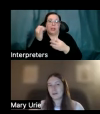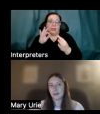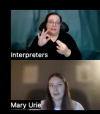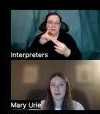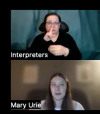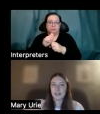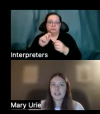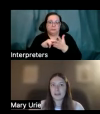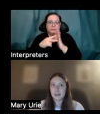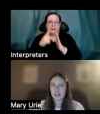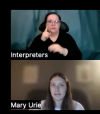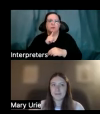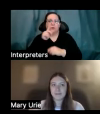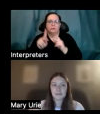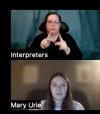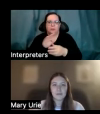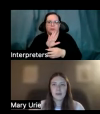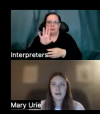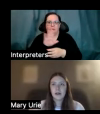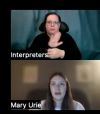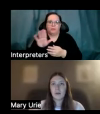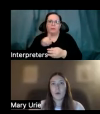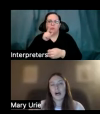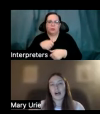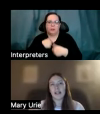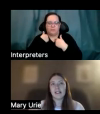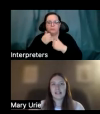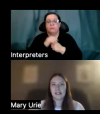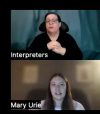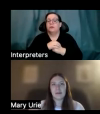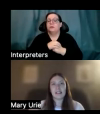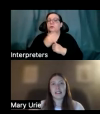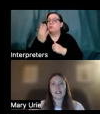real people in their real life. Why this something needs to